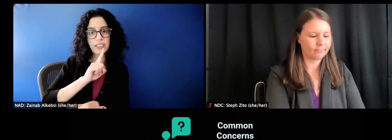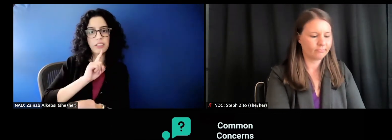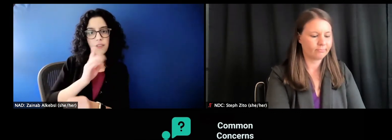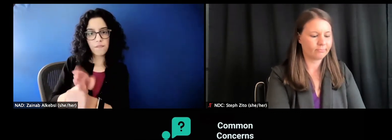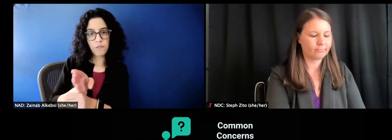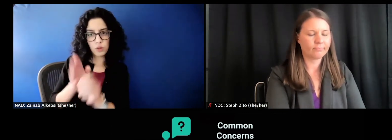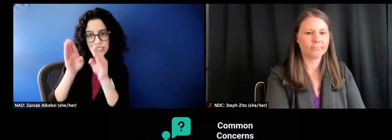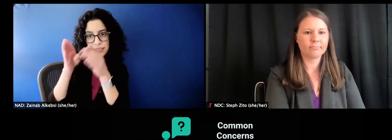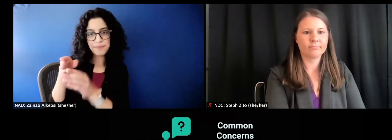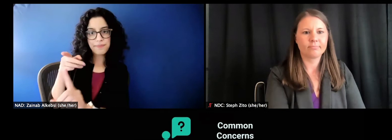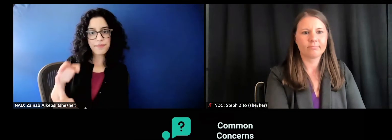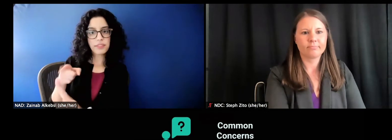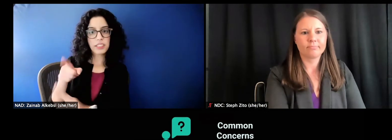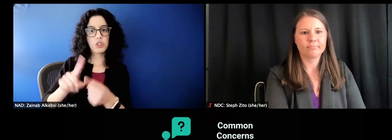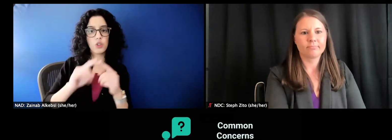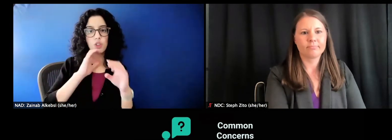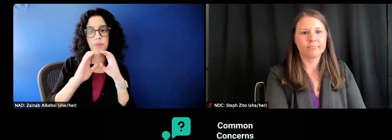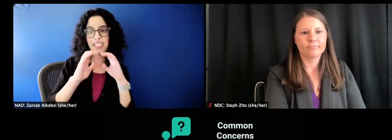to communication access services.